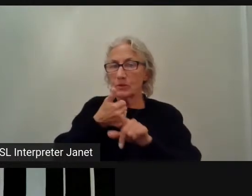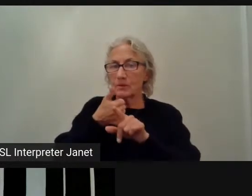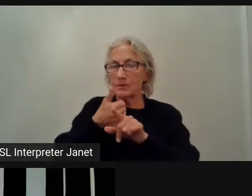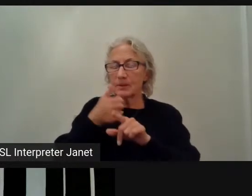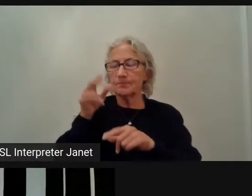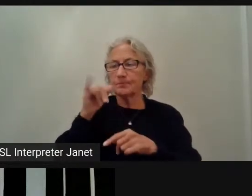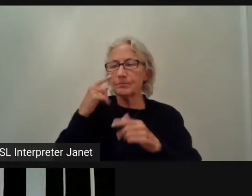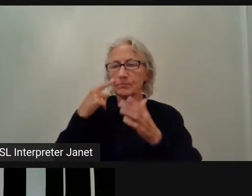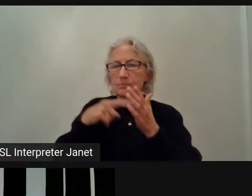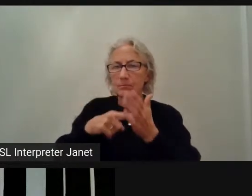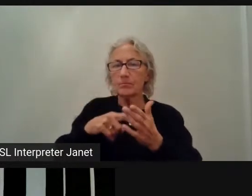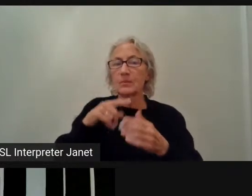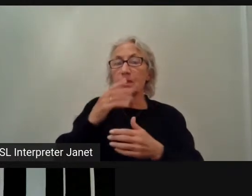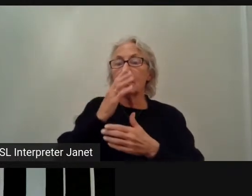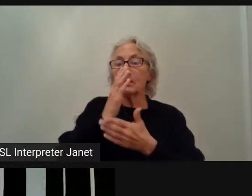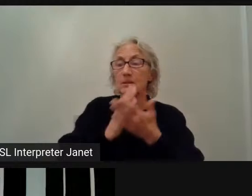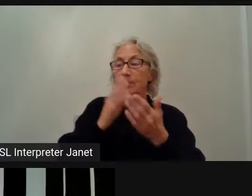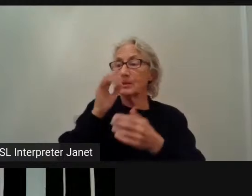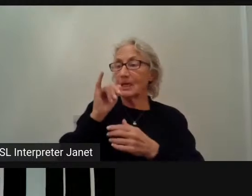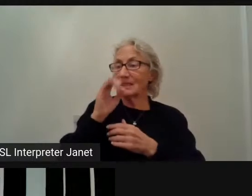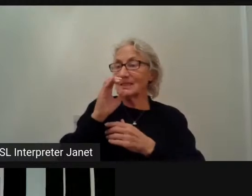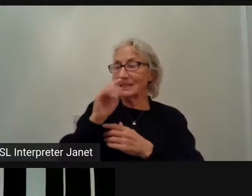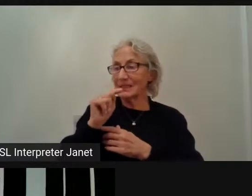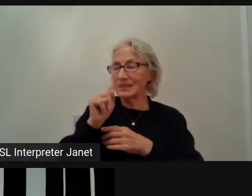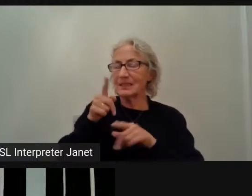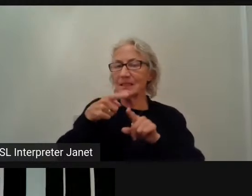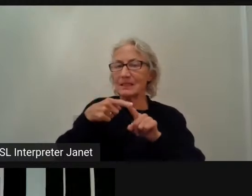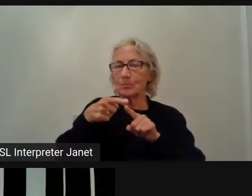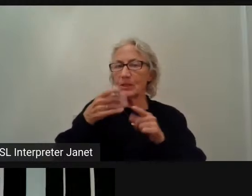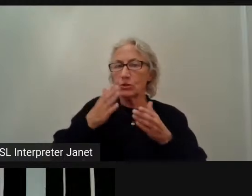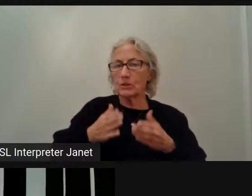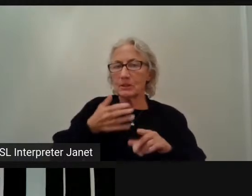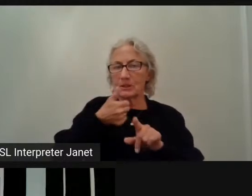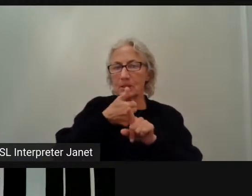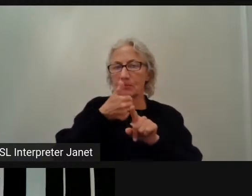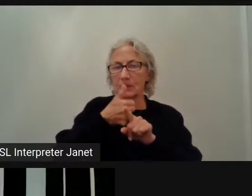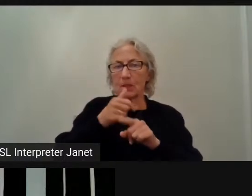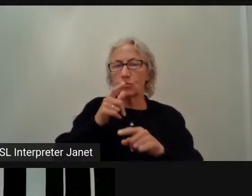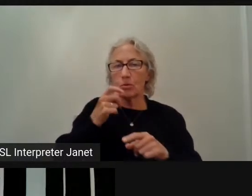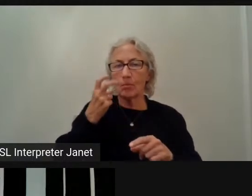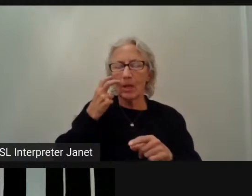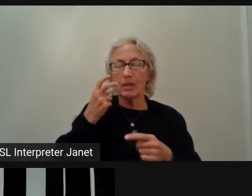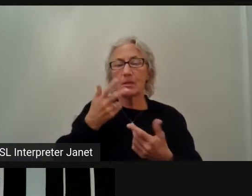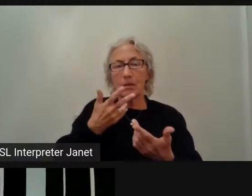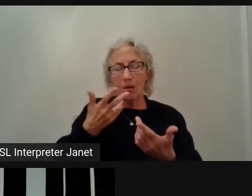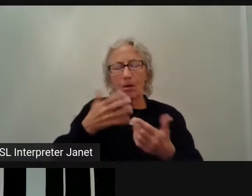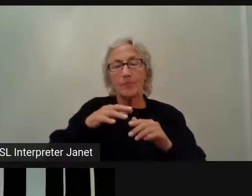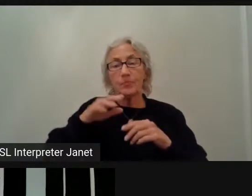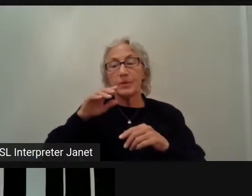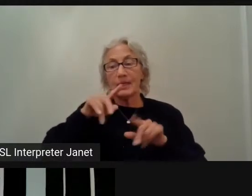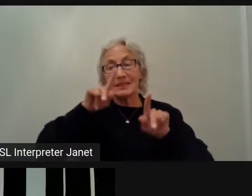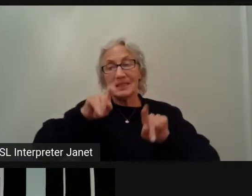them Anna Ingeborg Linnet: I think also some of the users are not experts. I tested with some of our ICT specialists that are